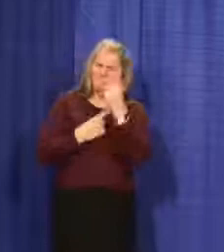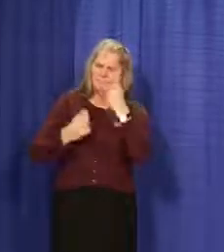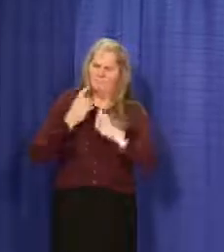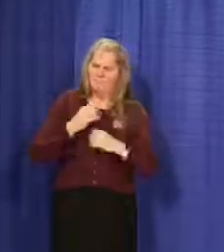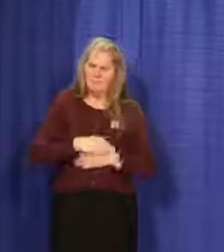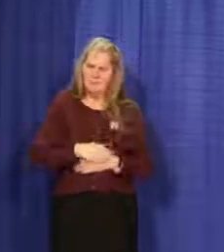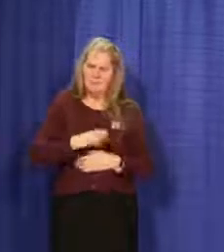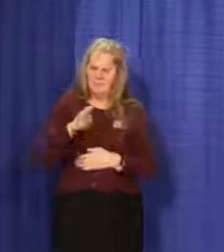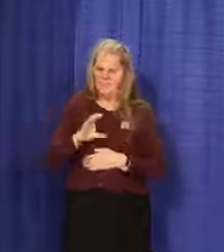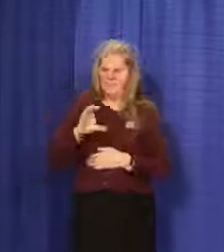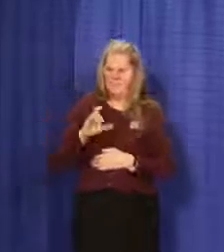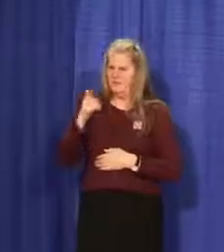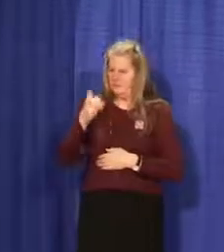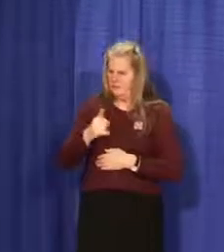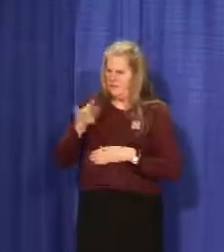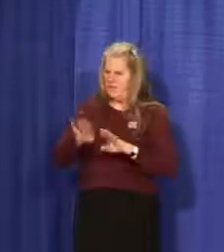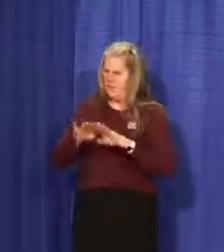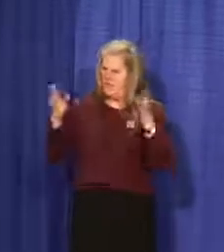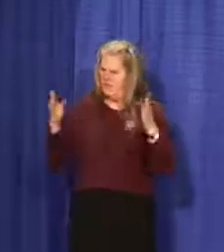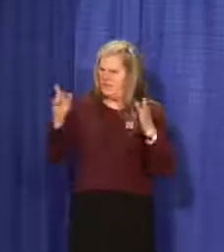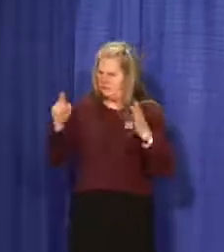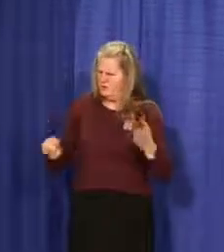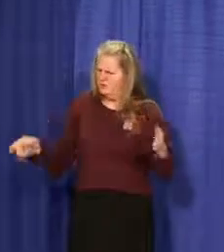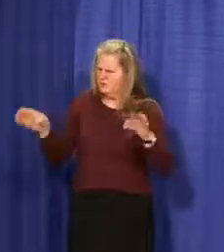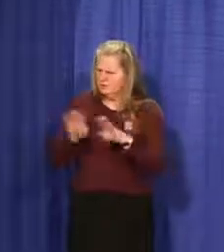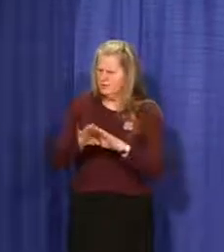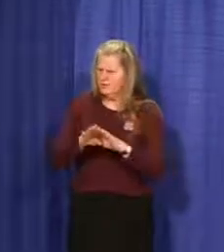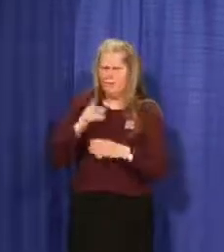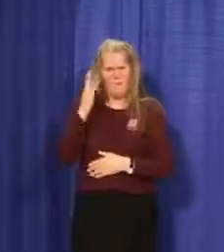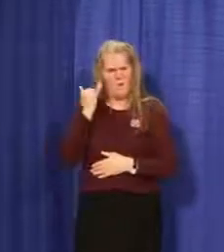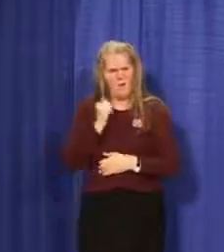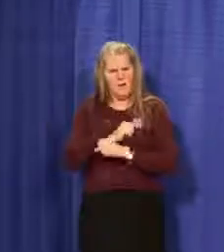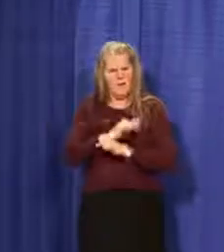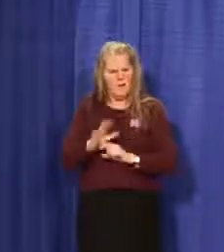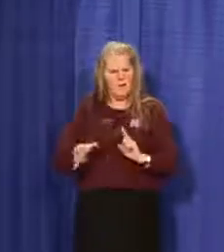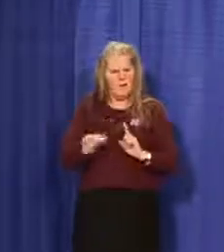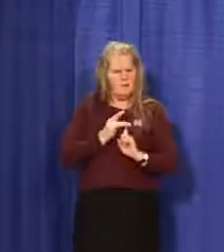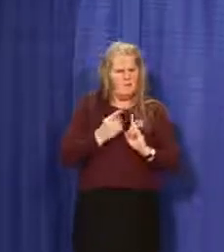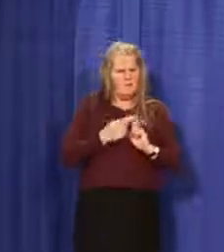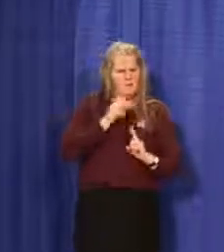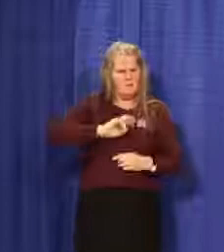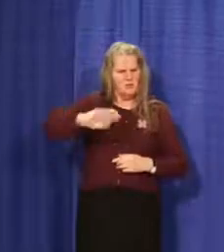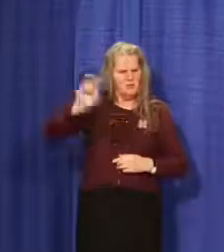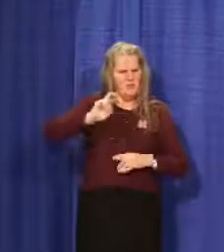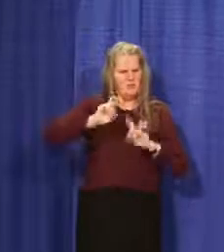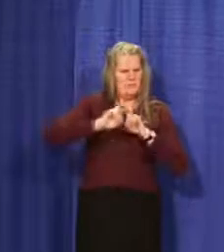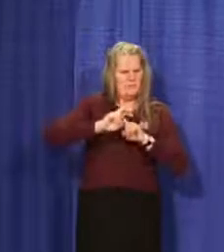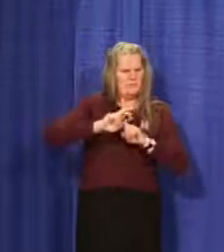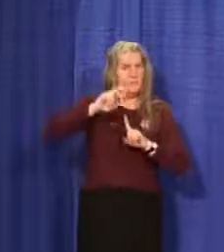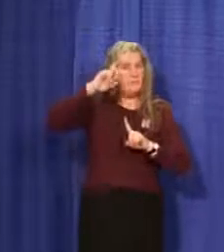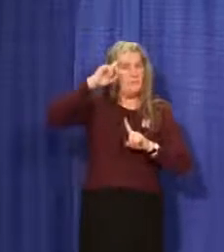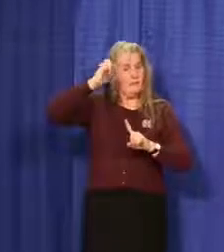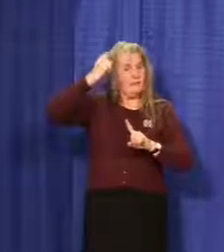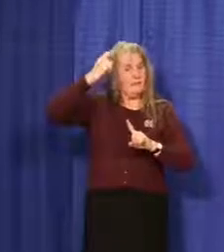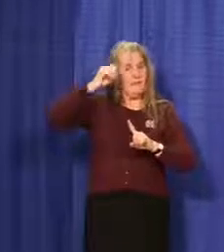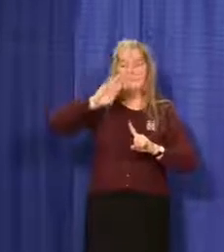bubble should stay open, when all of our cases to date are linked to travel. Well, our BC bubble opened up on